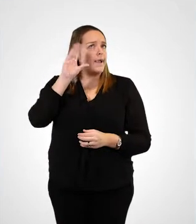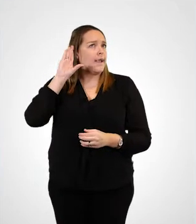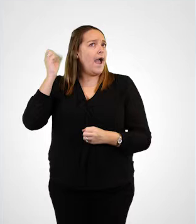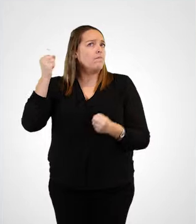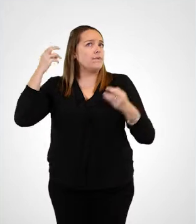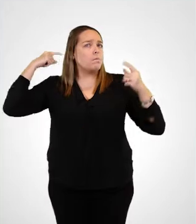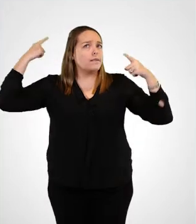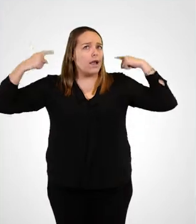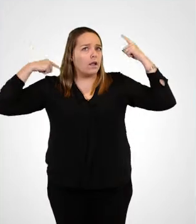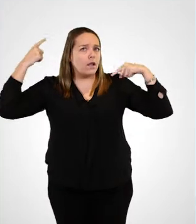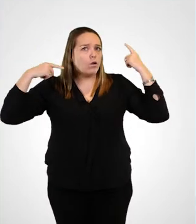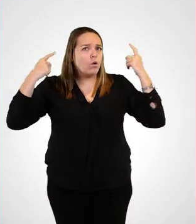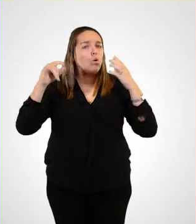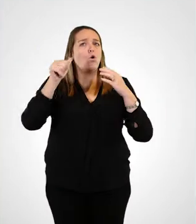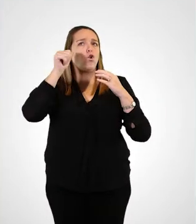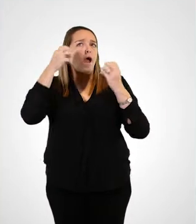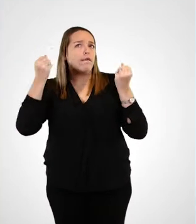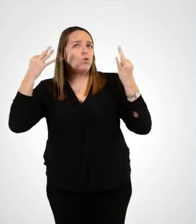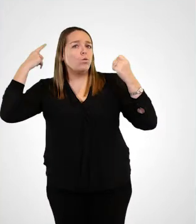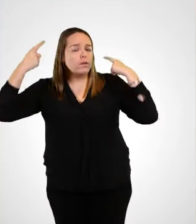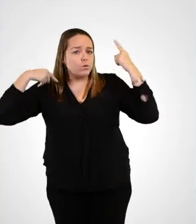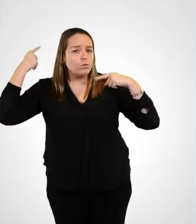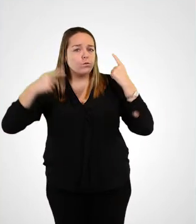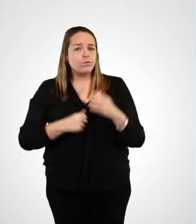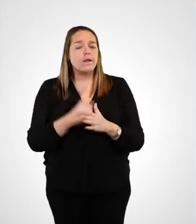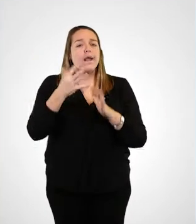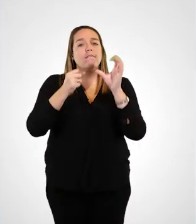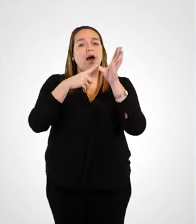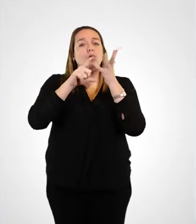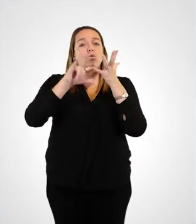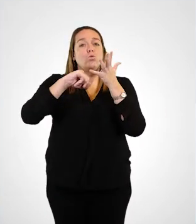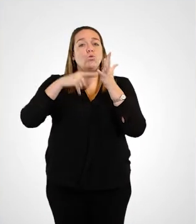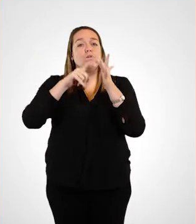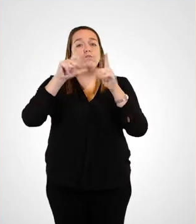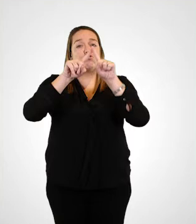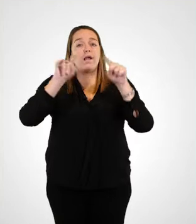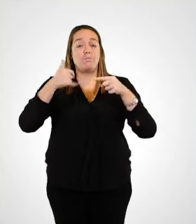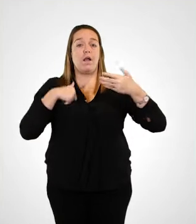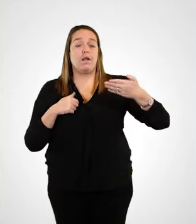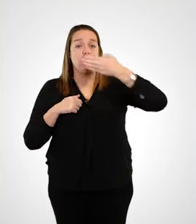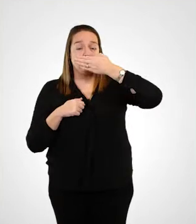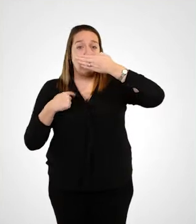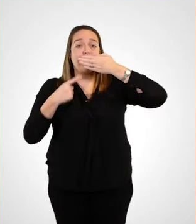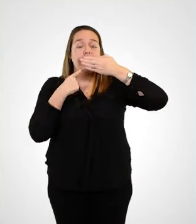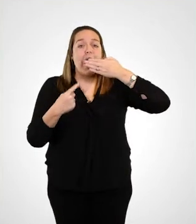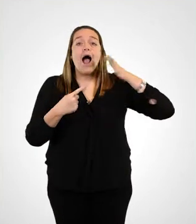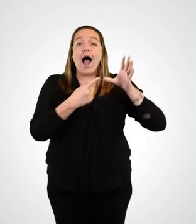as hearing the presence of sound versus the absence of sound. So using the acoustic screen, I might hold it up to my face